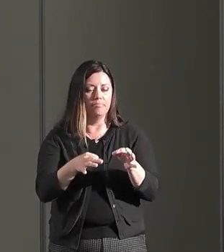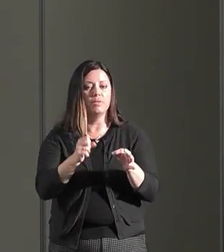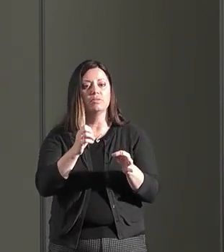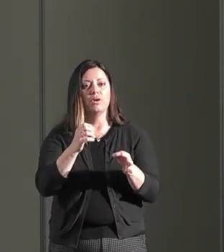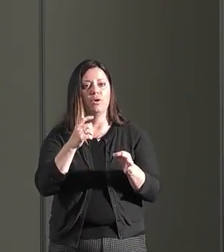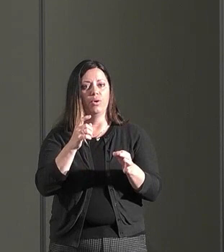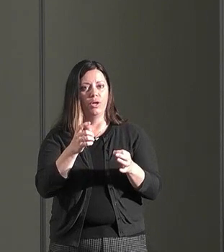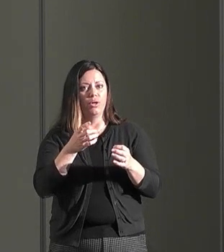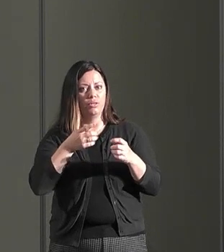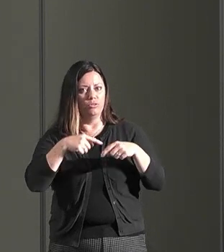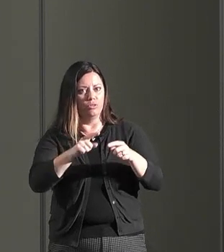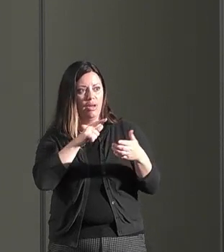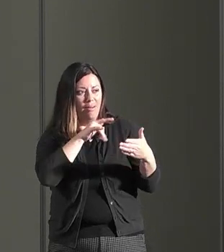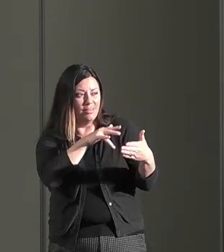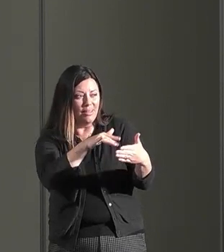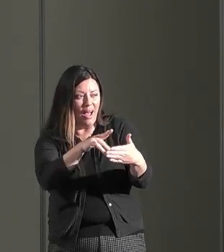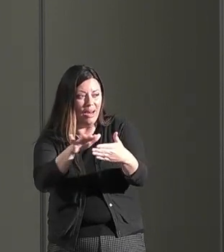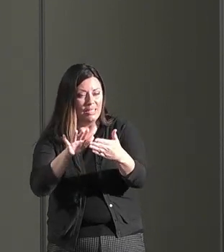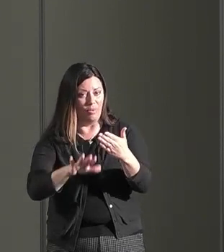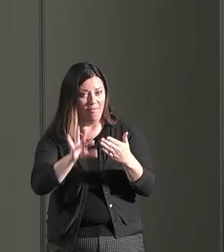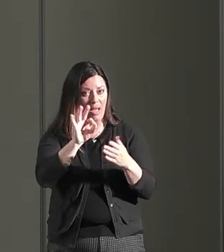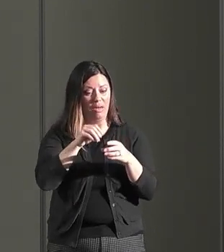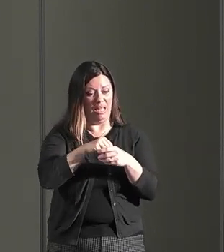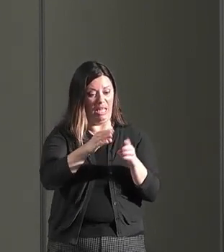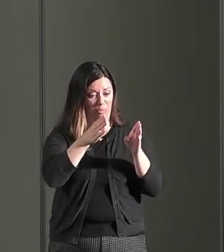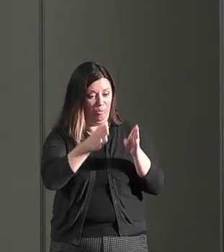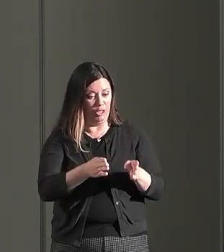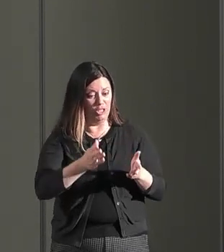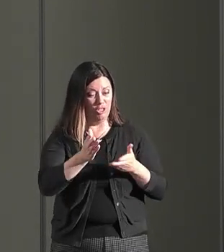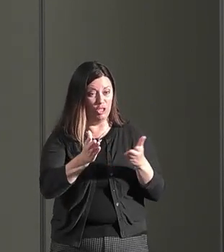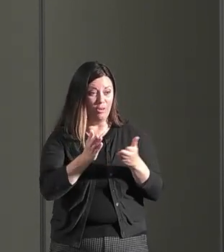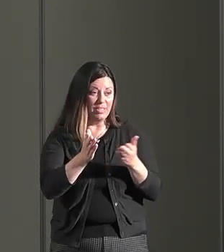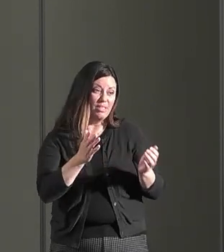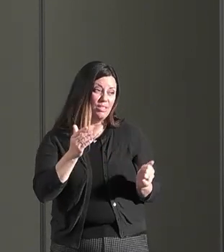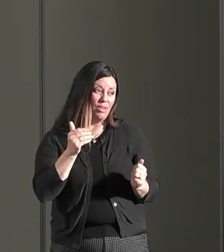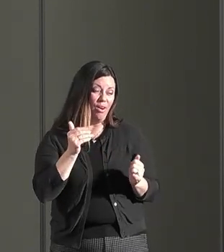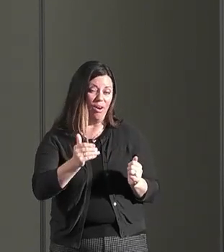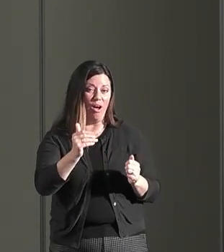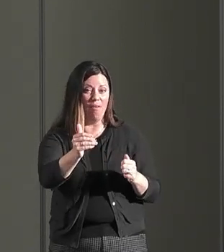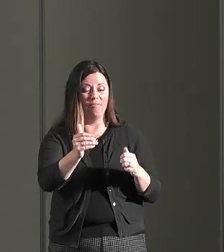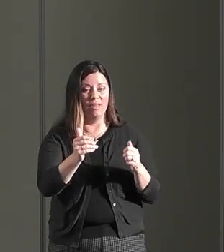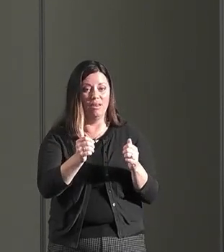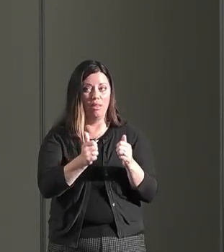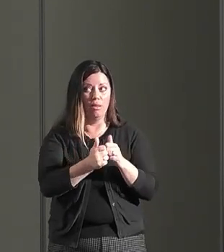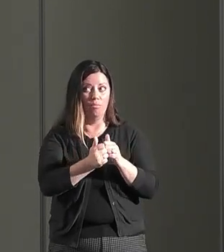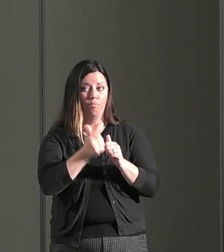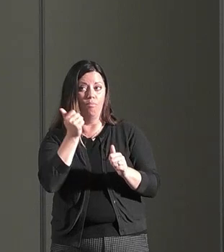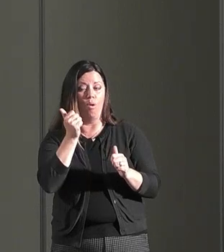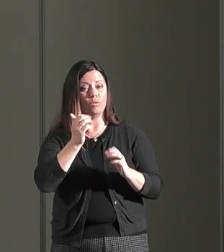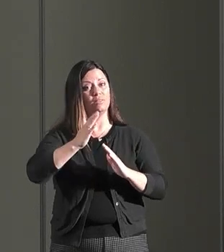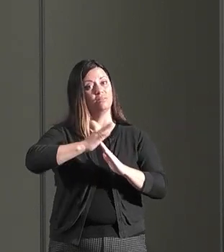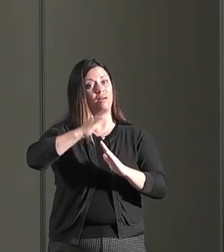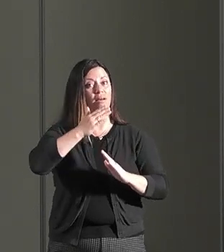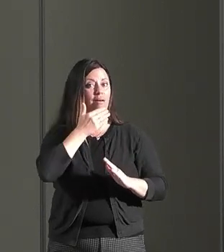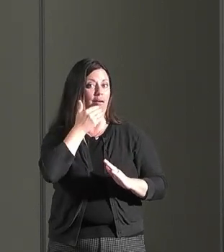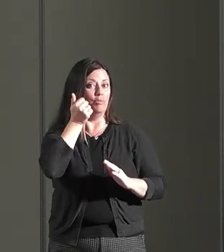our studies, we found that in person services are often the most optimal solution for interpreting